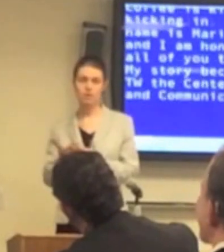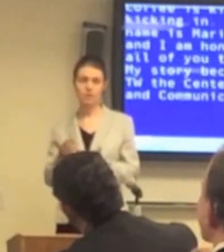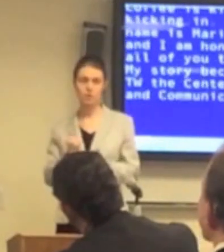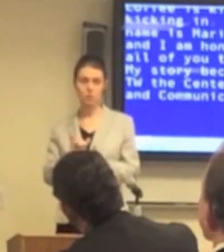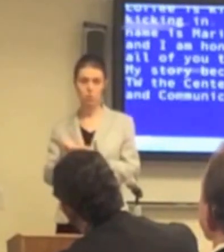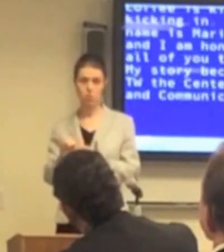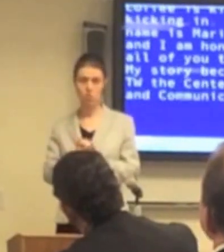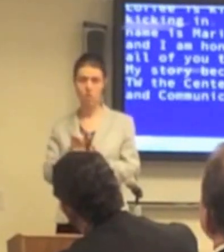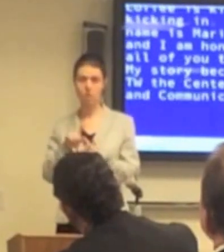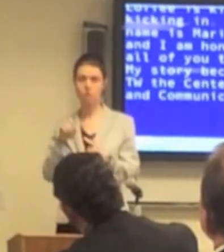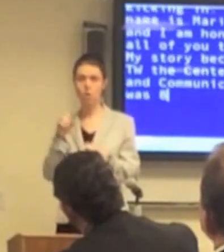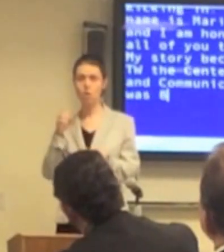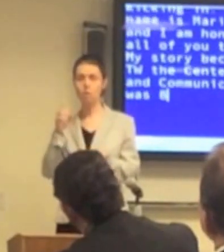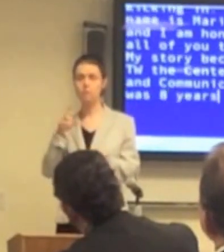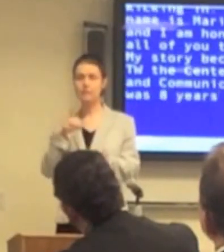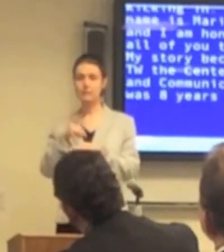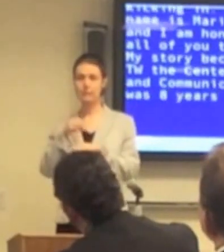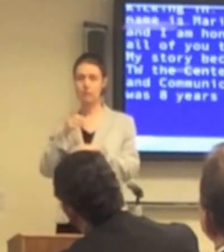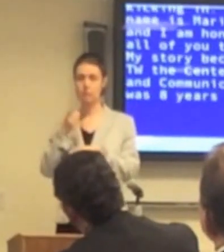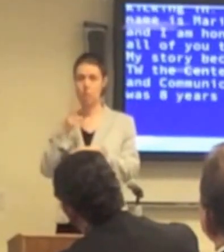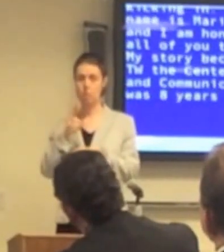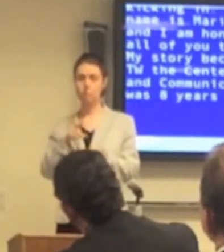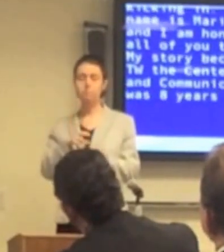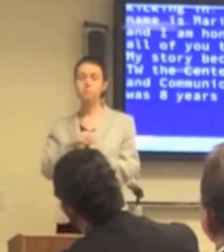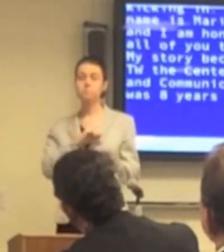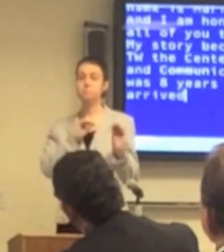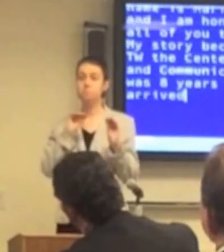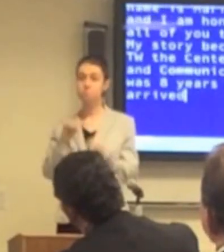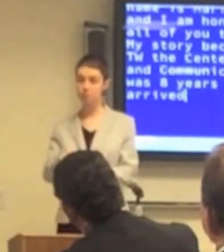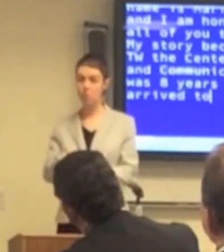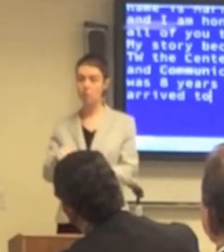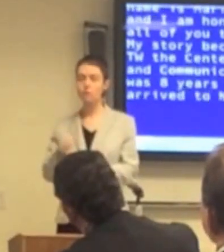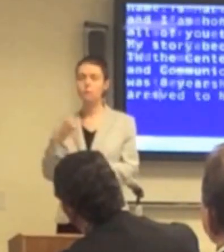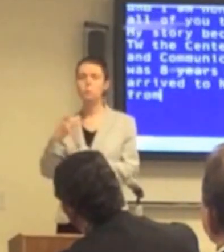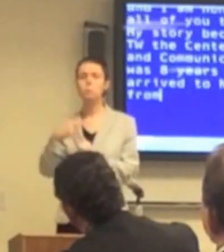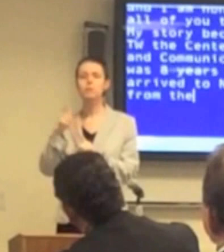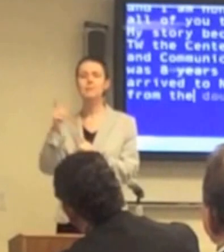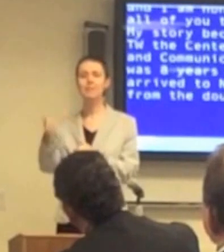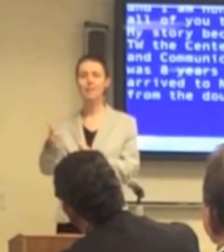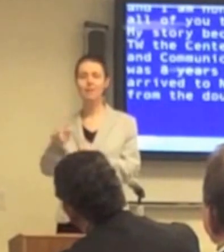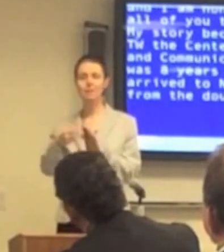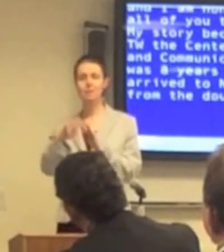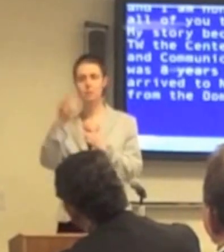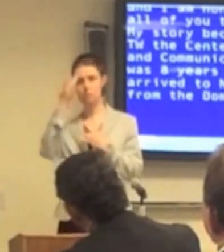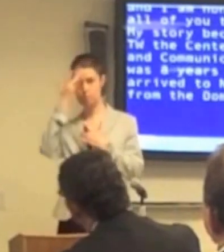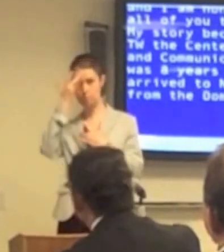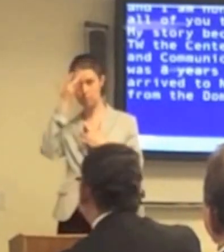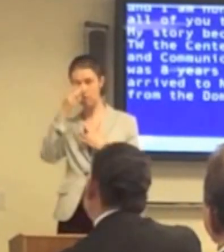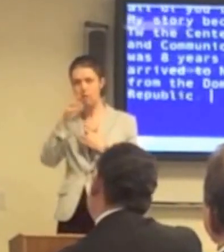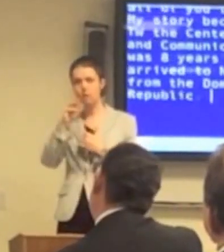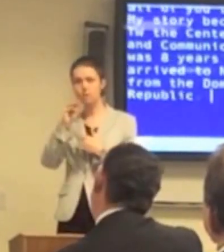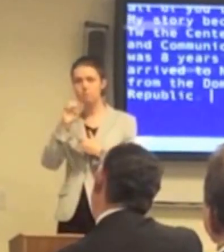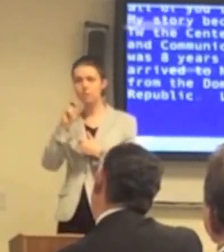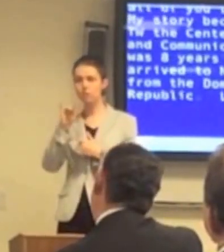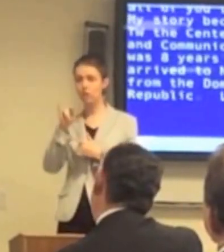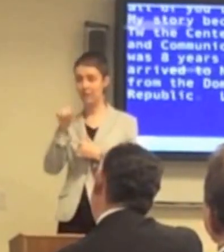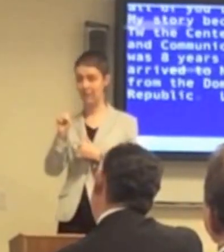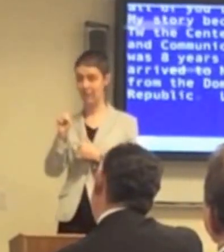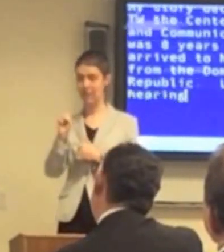York City from the Dominican Republic. Losing my hearing to meningitis, I was left deaf in both ears.